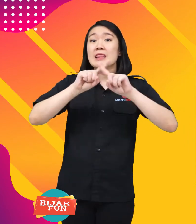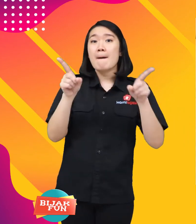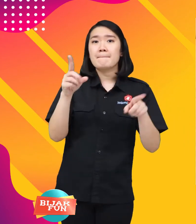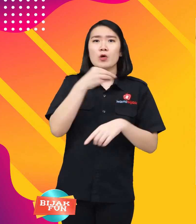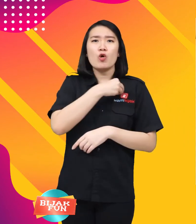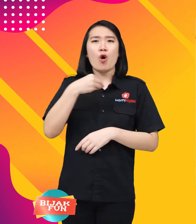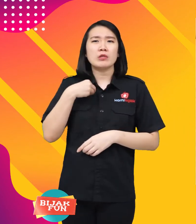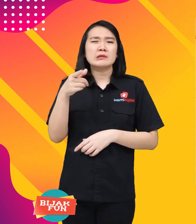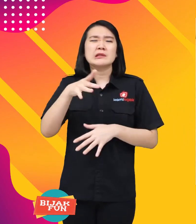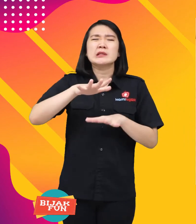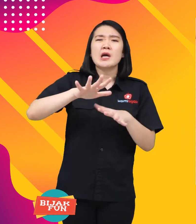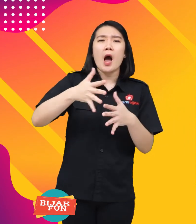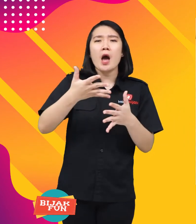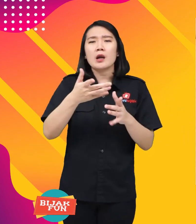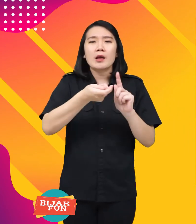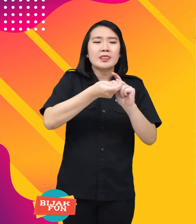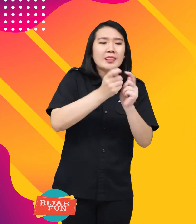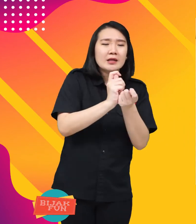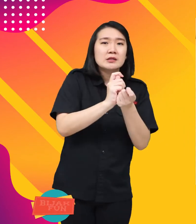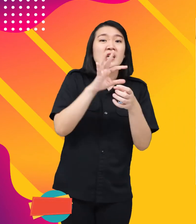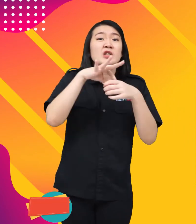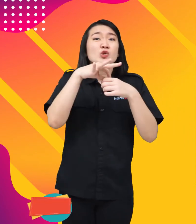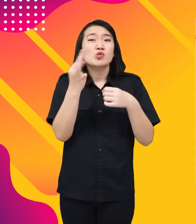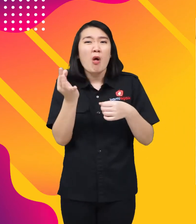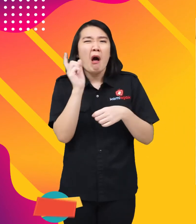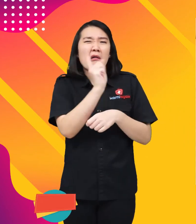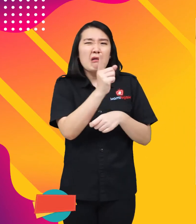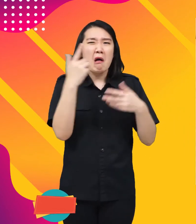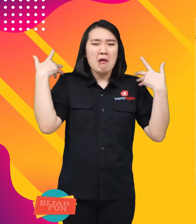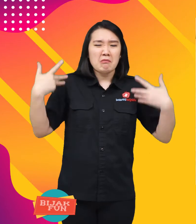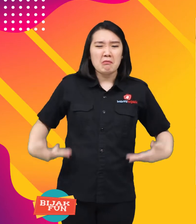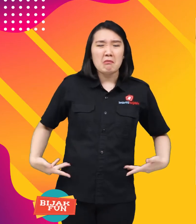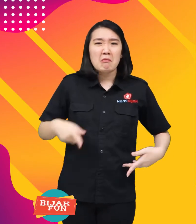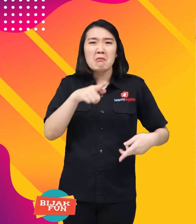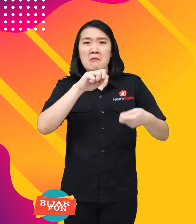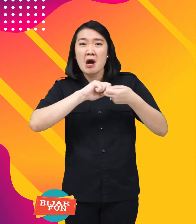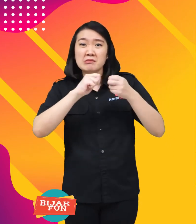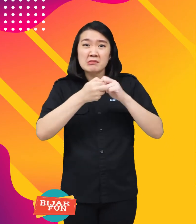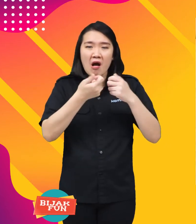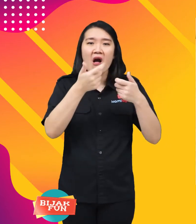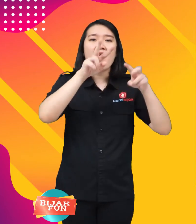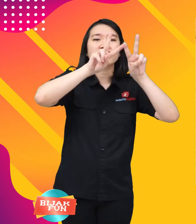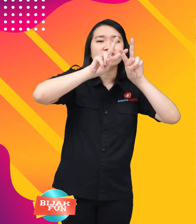But doctors rarely test, unless the condition is a problem.